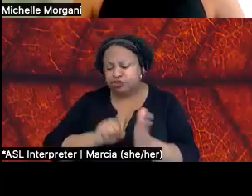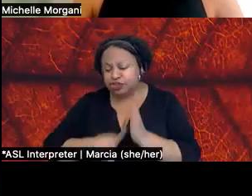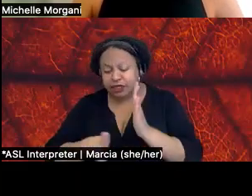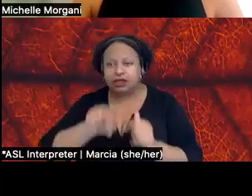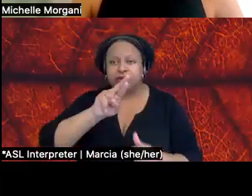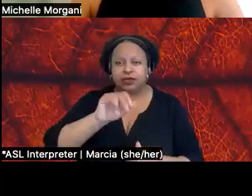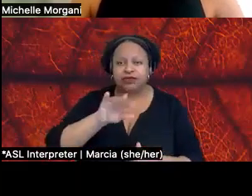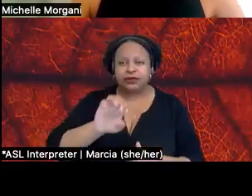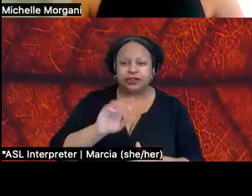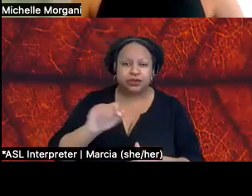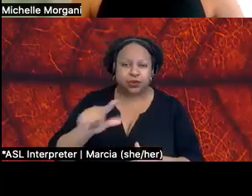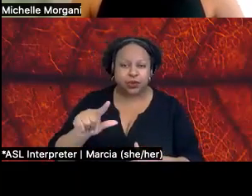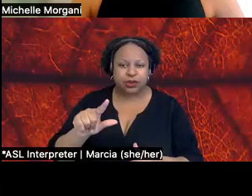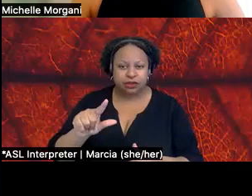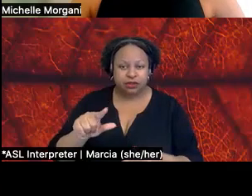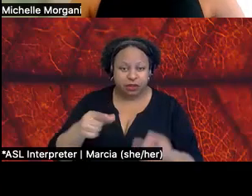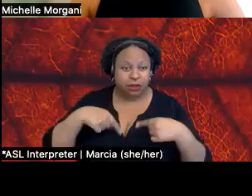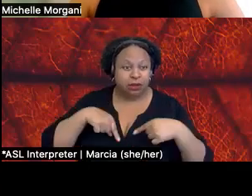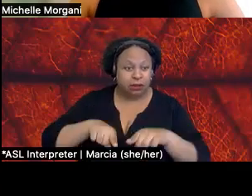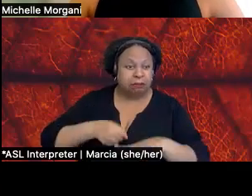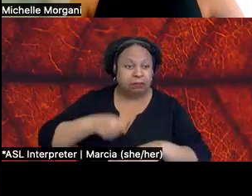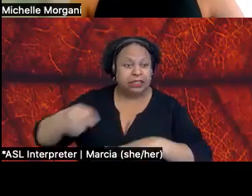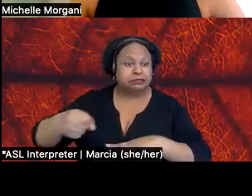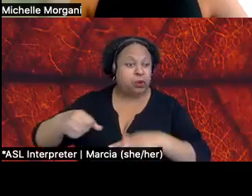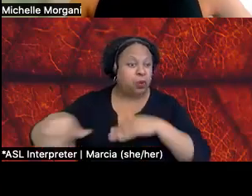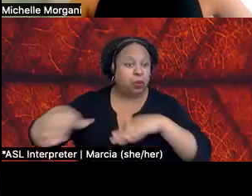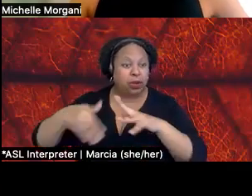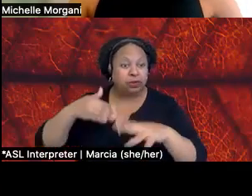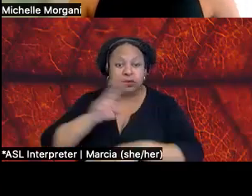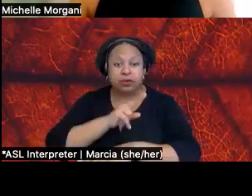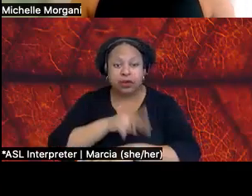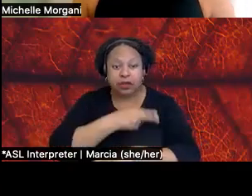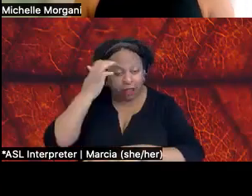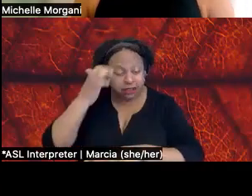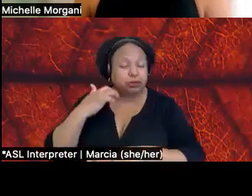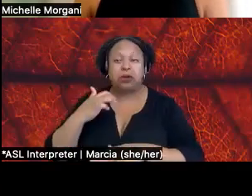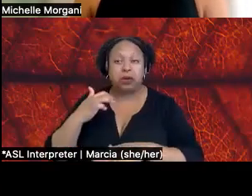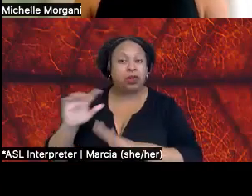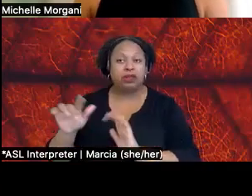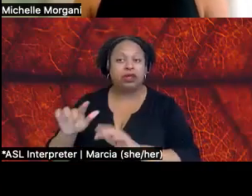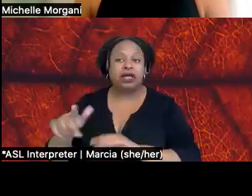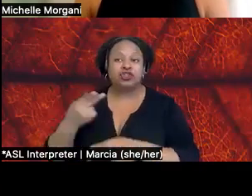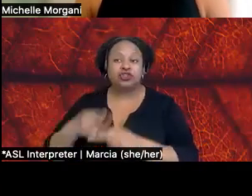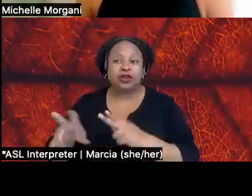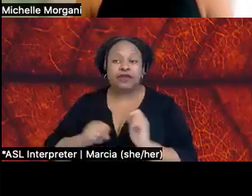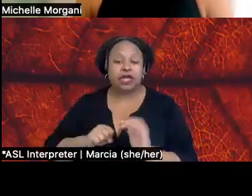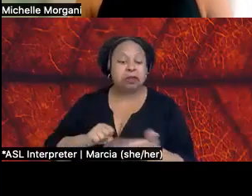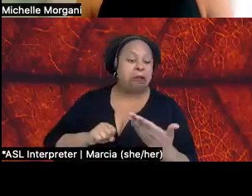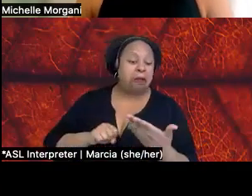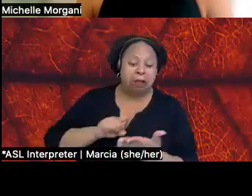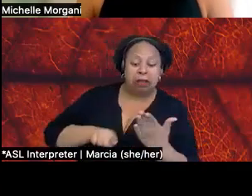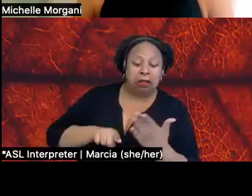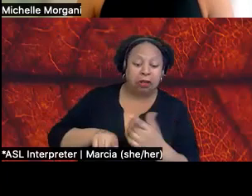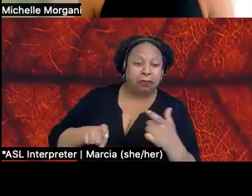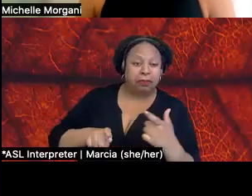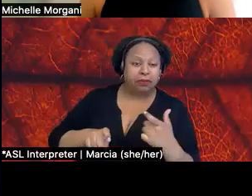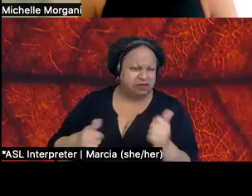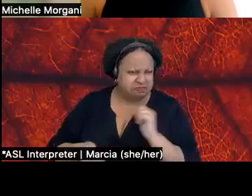as they're walking around the hospital. Most of these quick reference tools can be accessed on an iPad, which I have a picture of here.